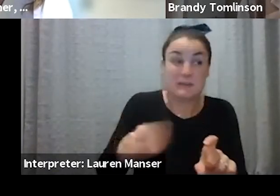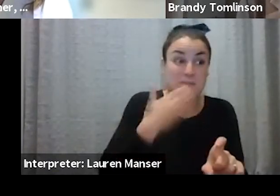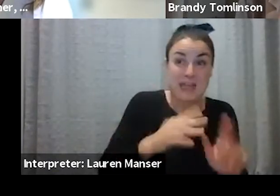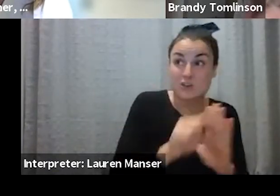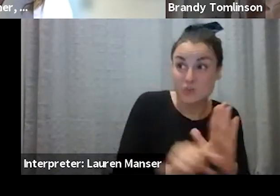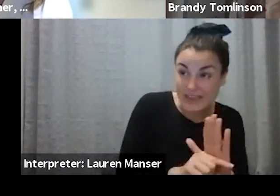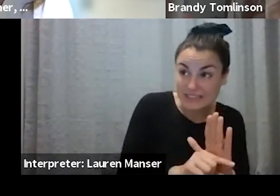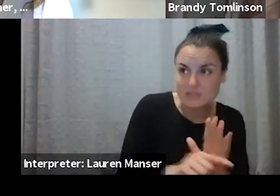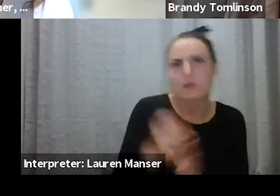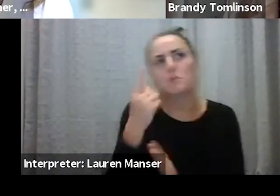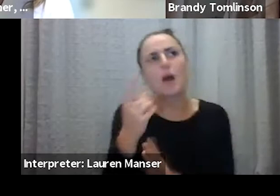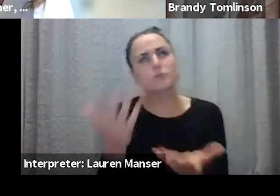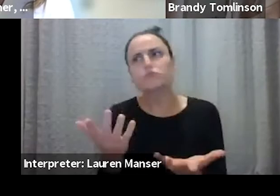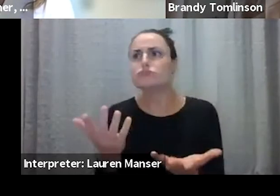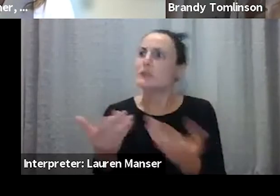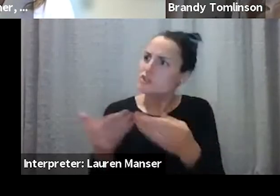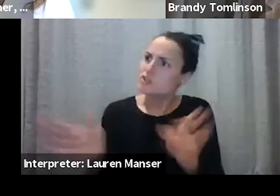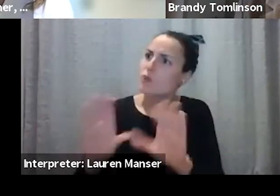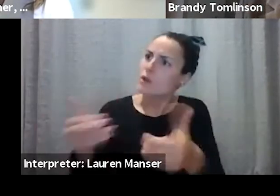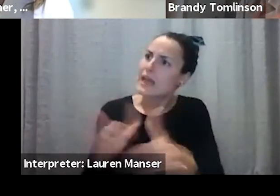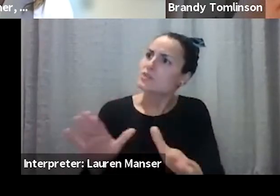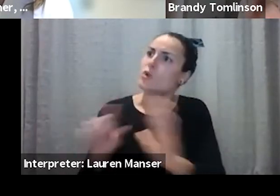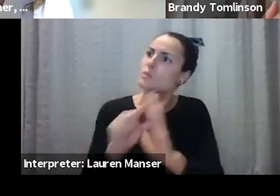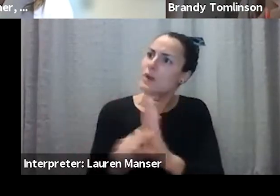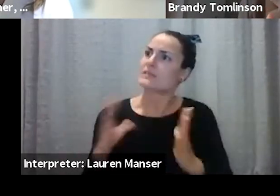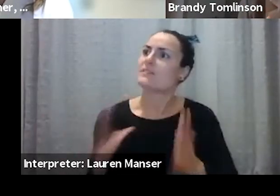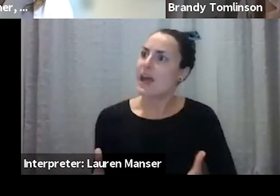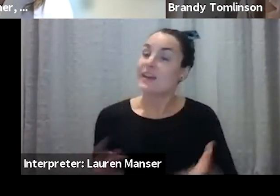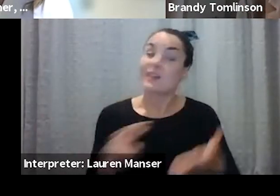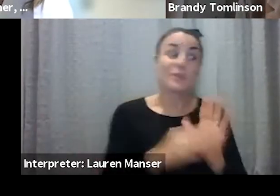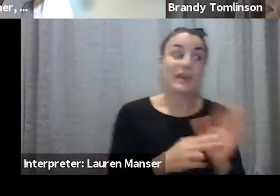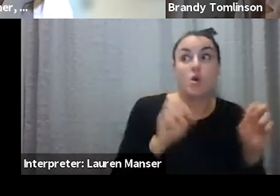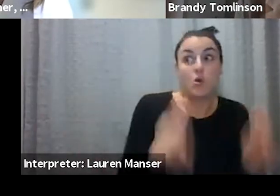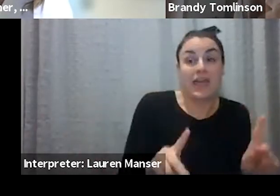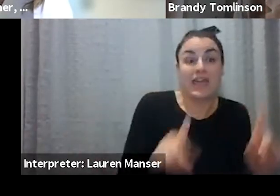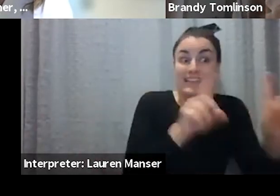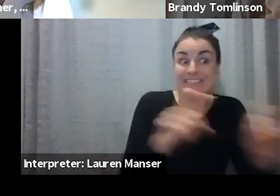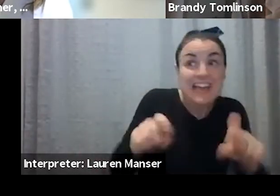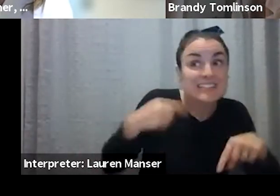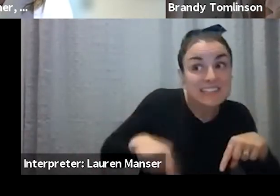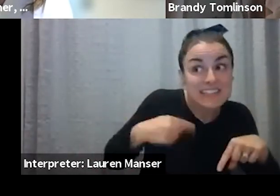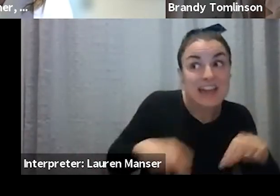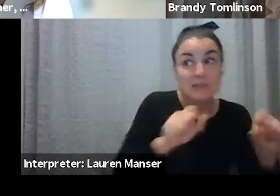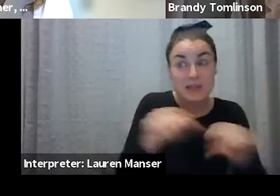and maybe they need time and a half, 'cause oftentimes you need that extra time, it could even be a post stress disorder,